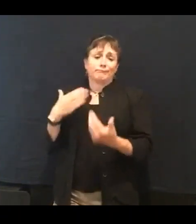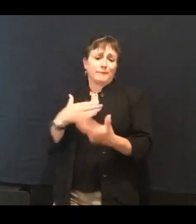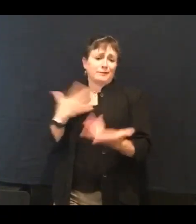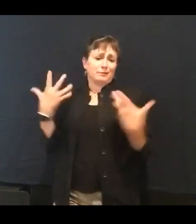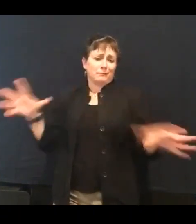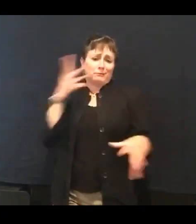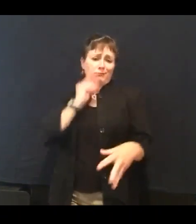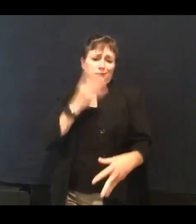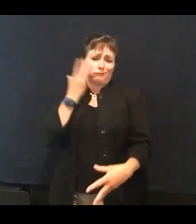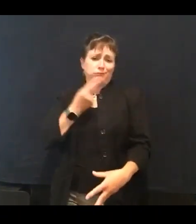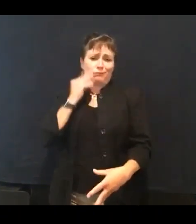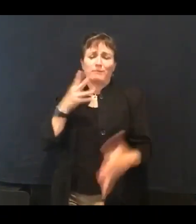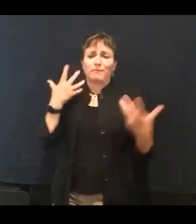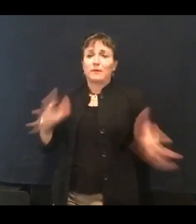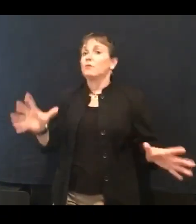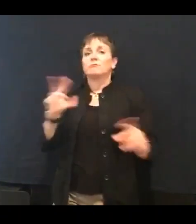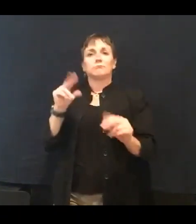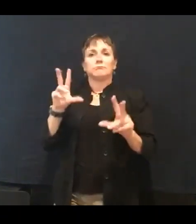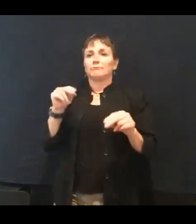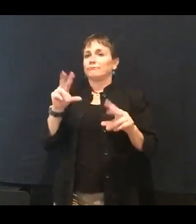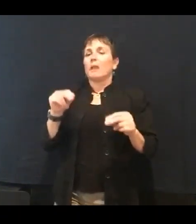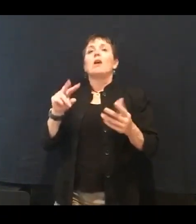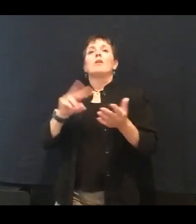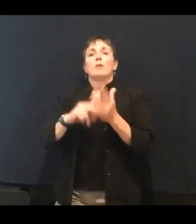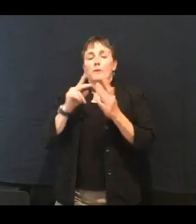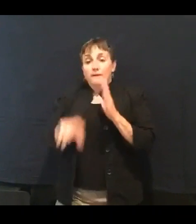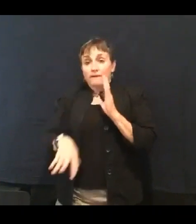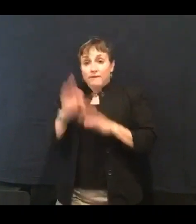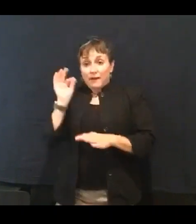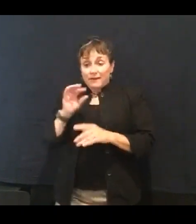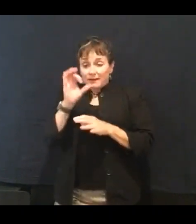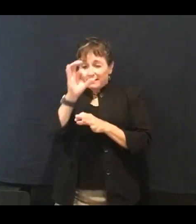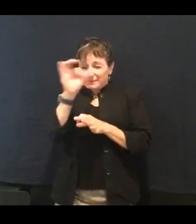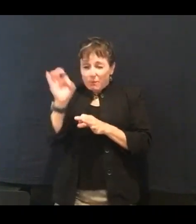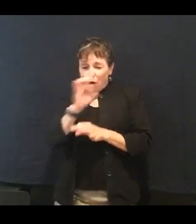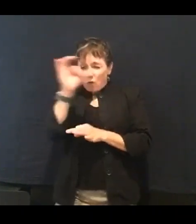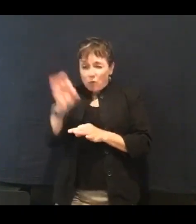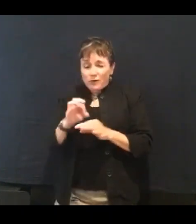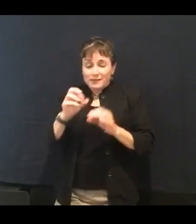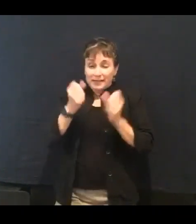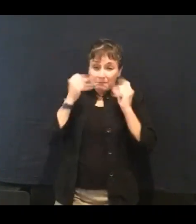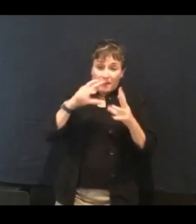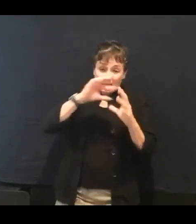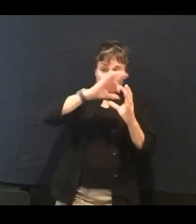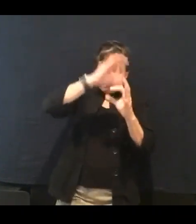Finding a small molecule is like looking for a needle in a haystack. First,